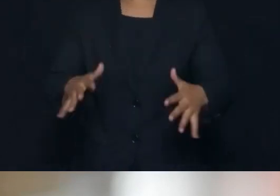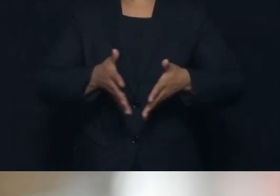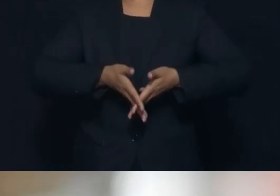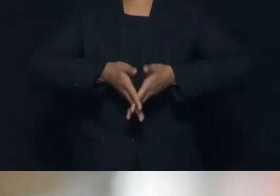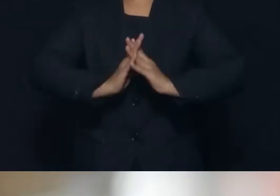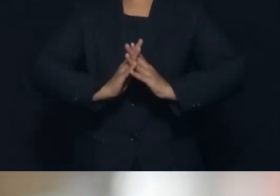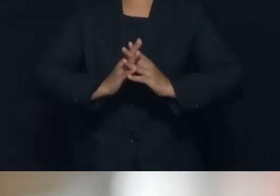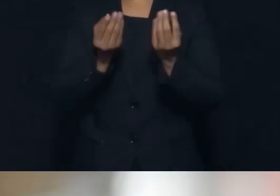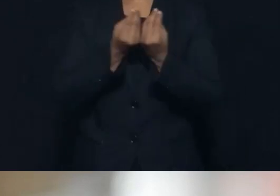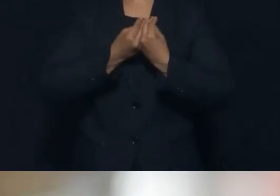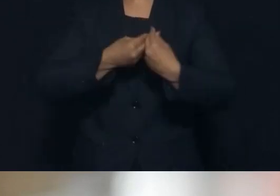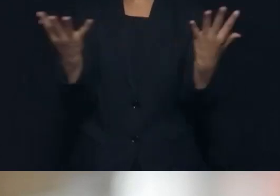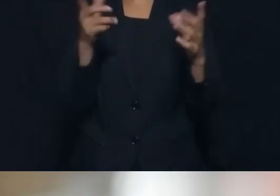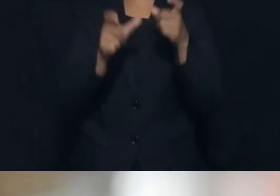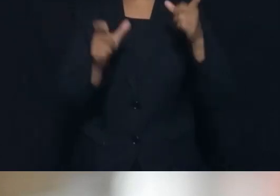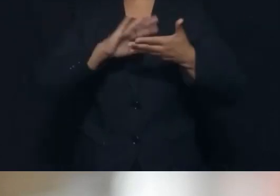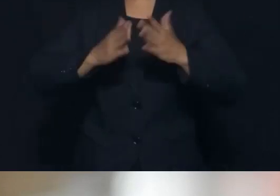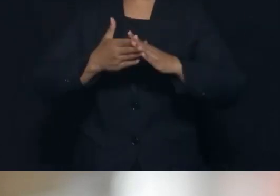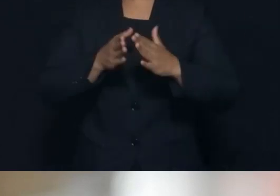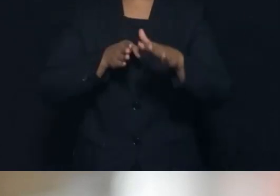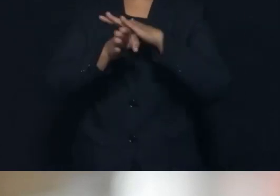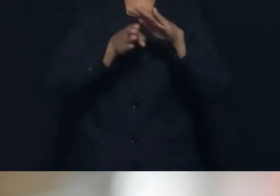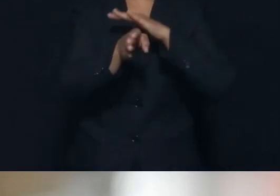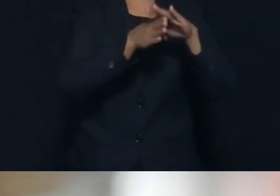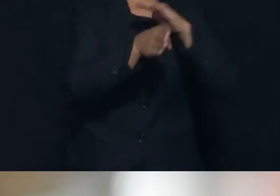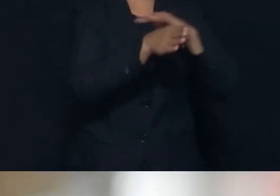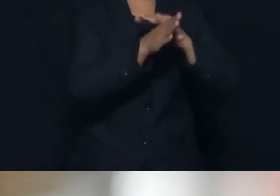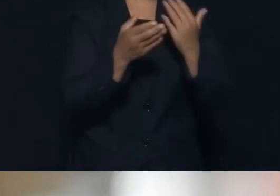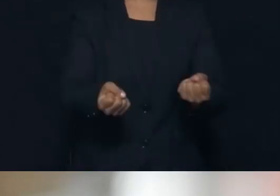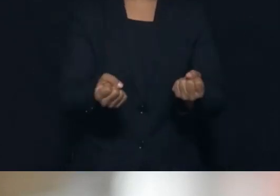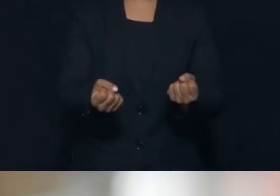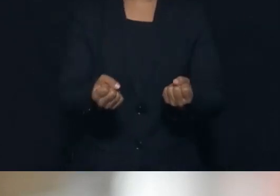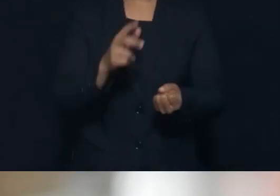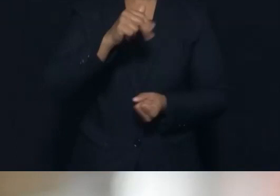In addition, let me say and also referring to the EU accessibility act, with the specific